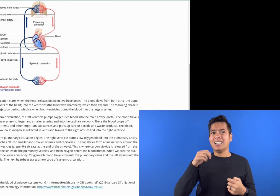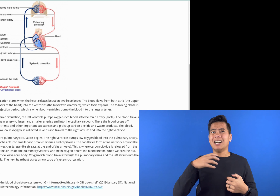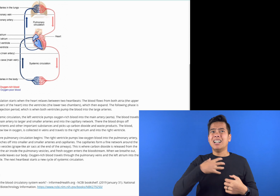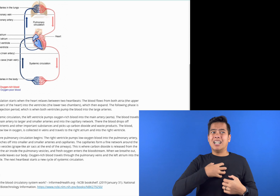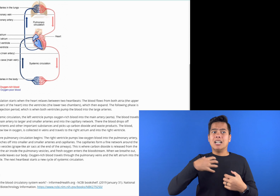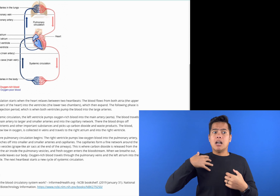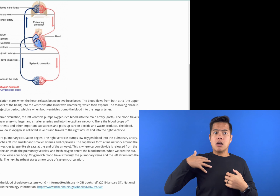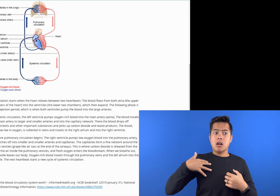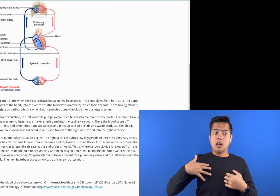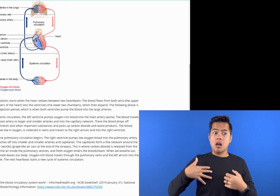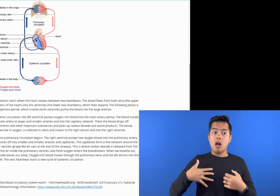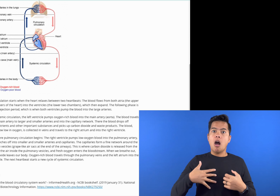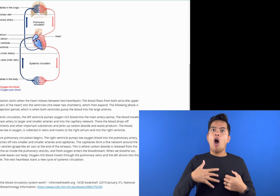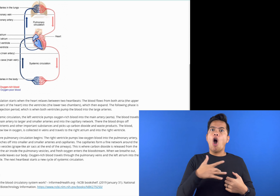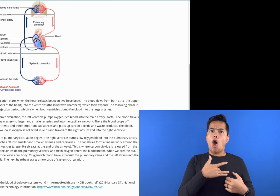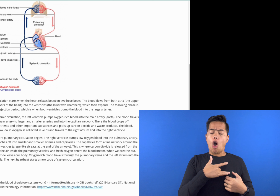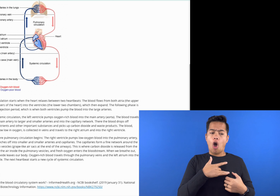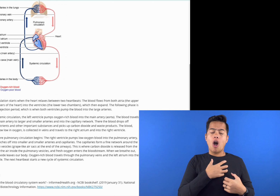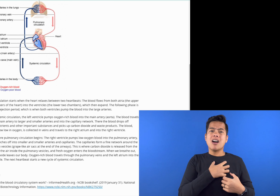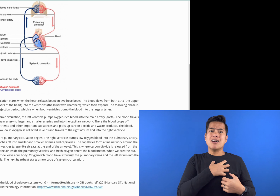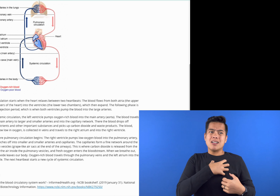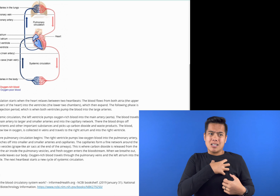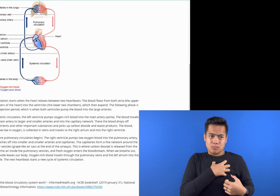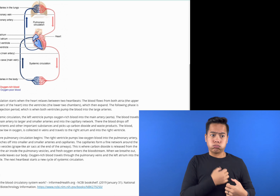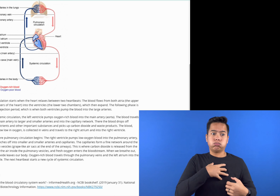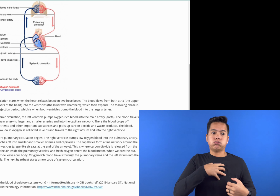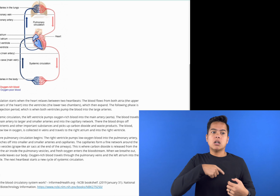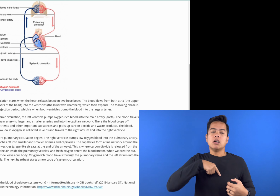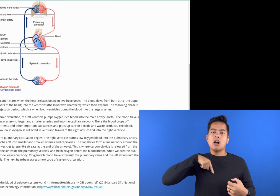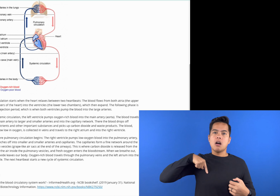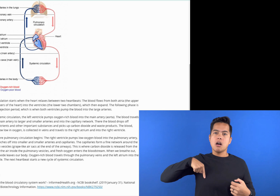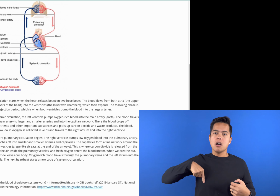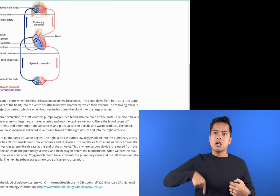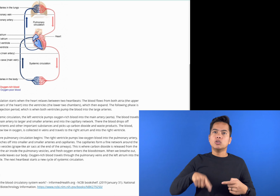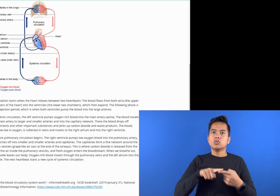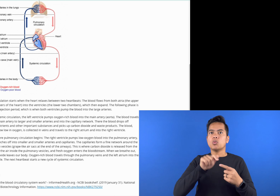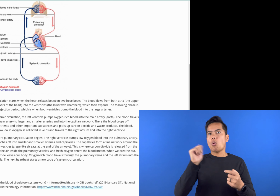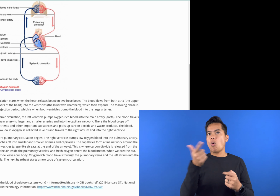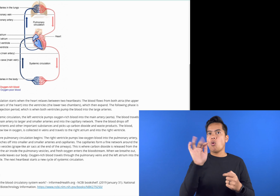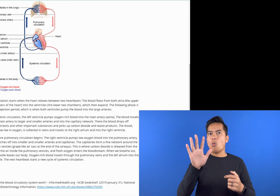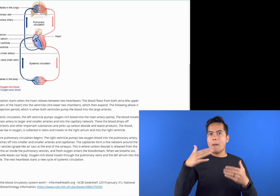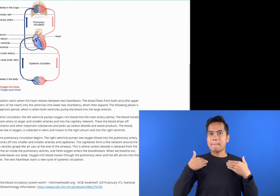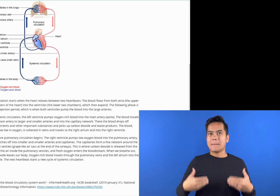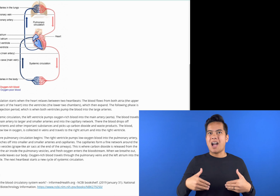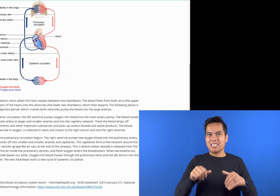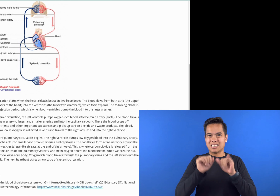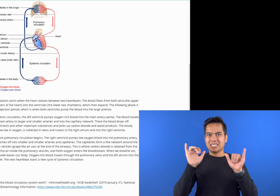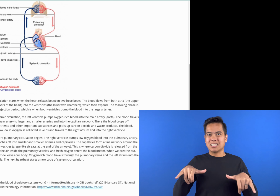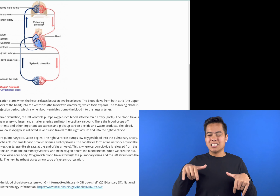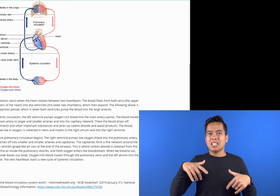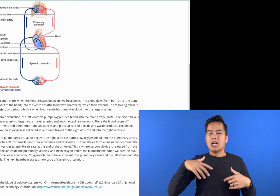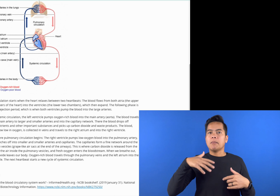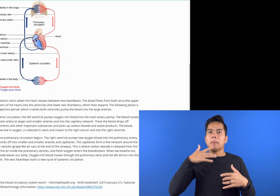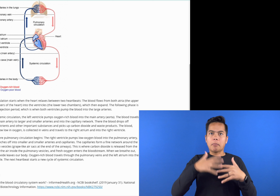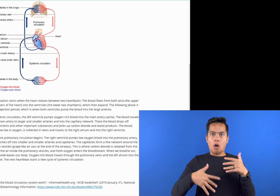then heart pumps flow down throughout your body system.